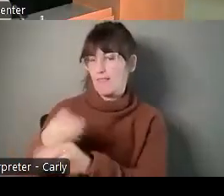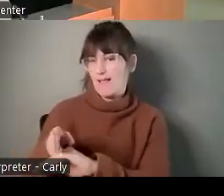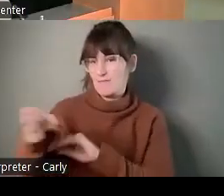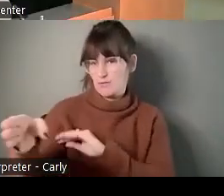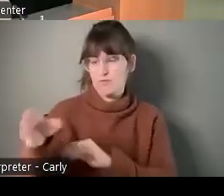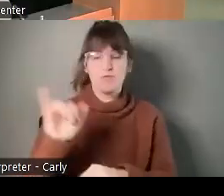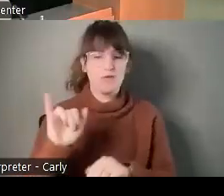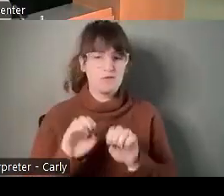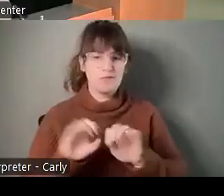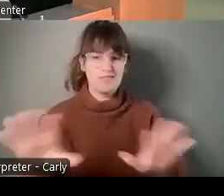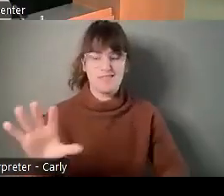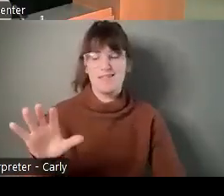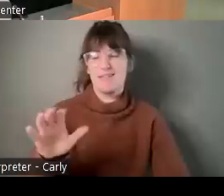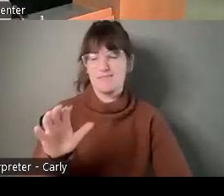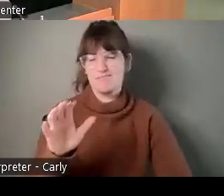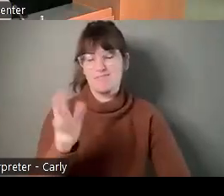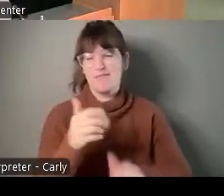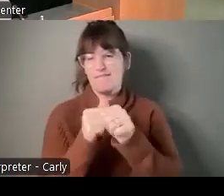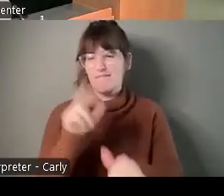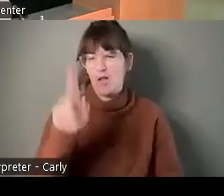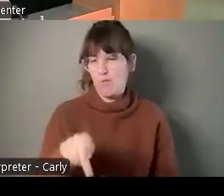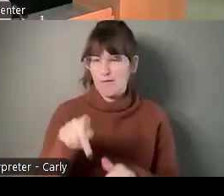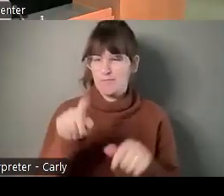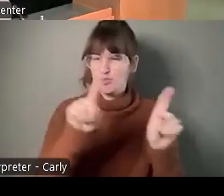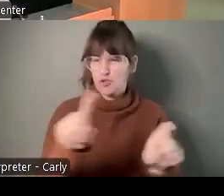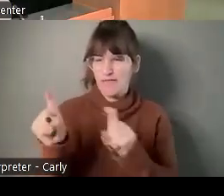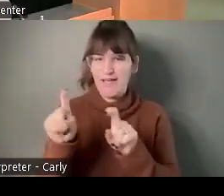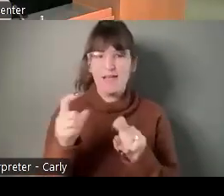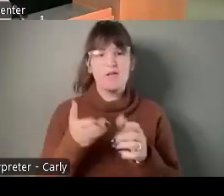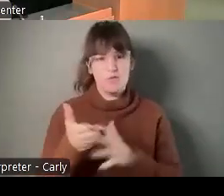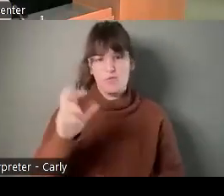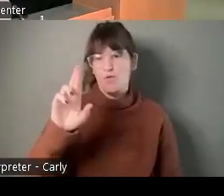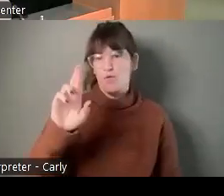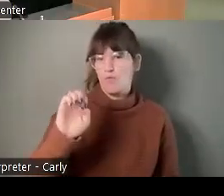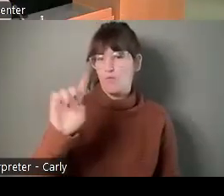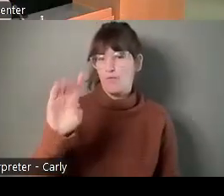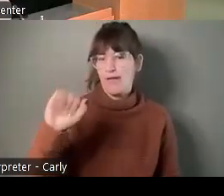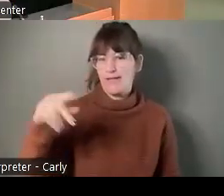via REDCap or if we weren't getting a response, we tried to reach folks by um, phone. And we had